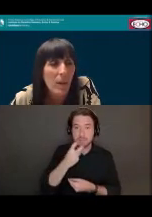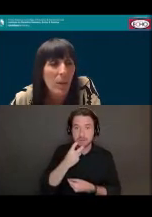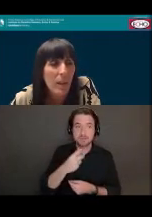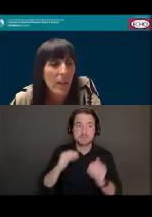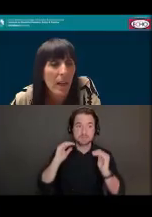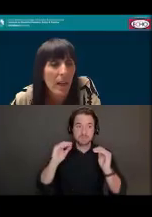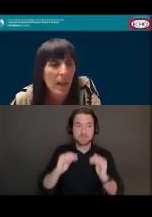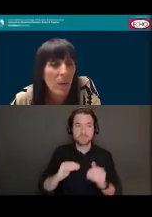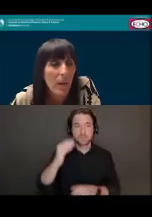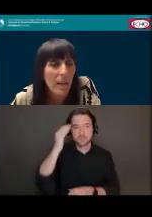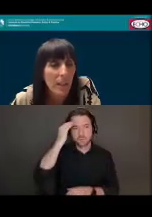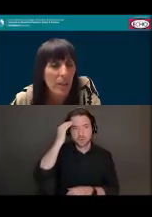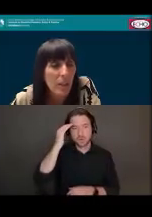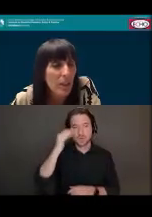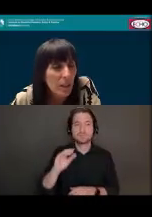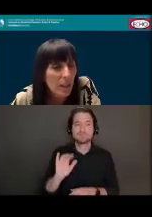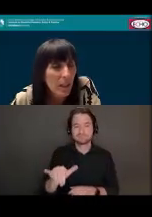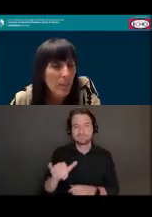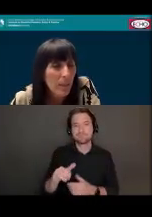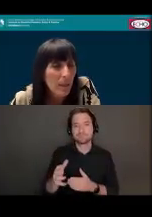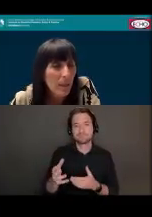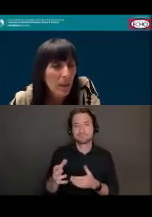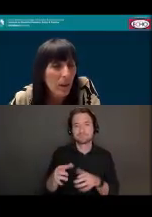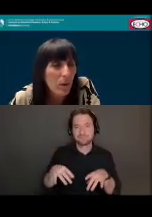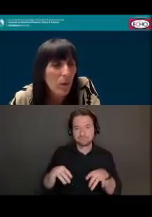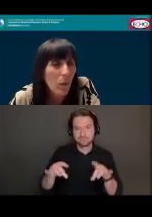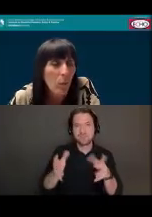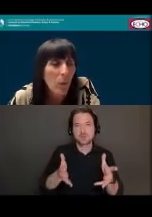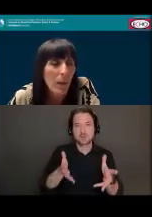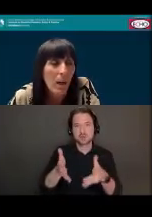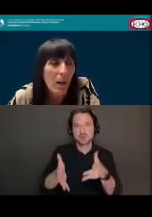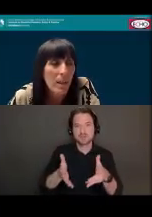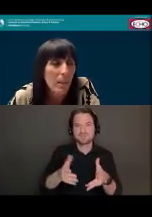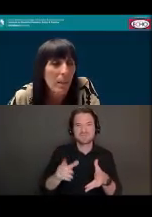knowing that acquiring gestures has been slow, what are some